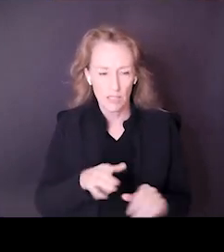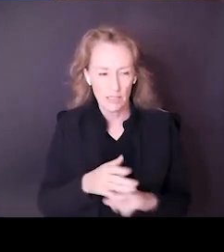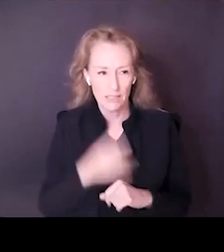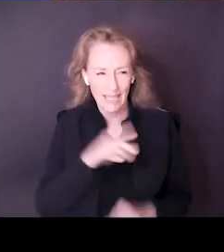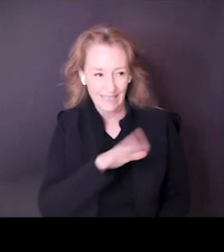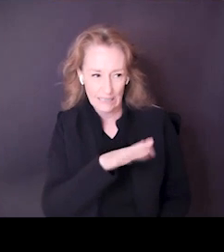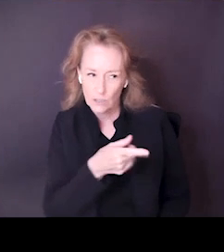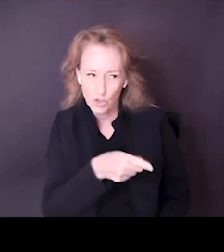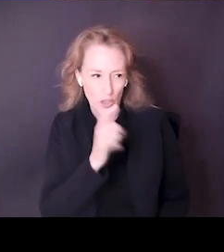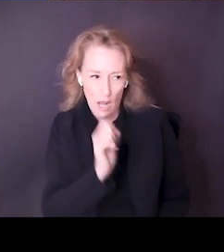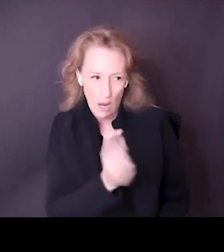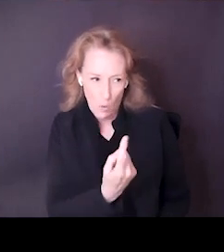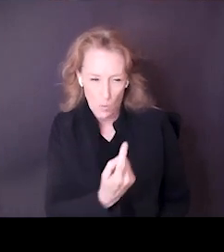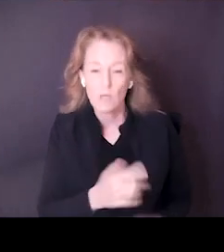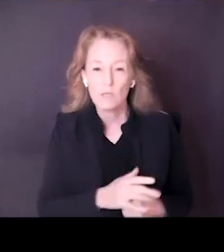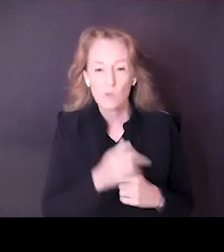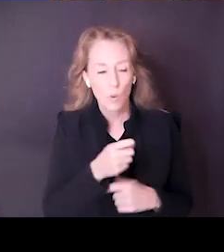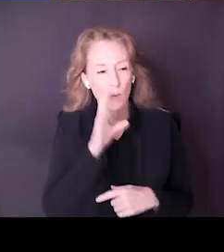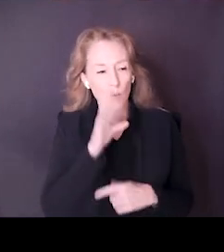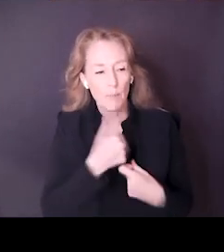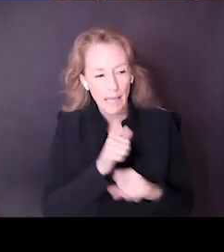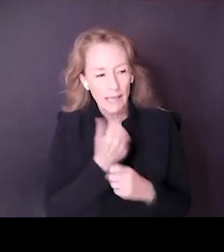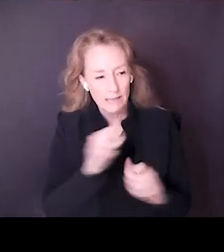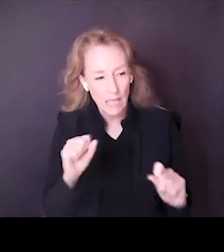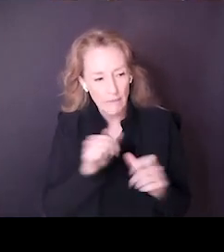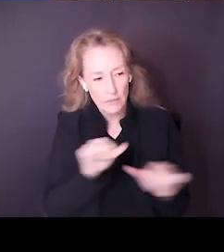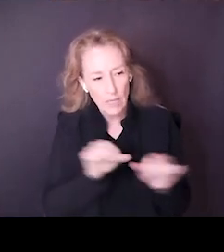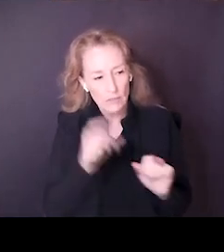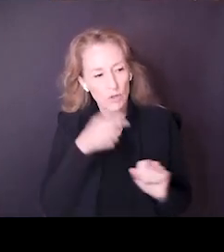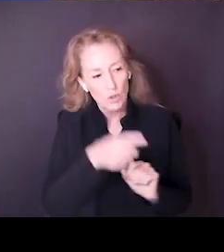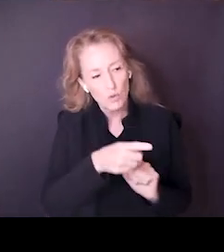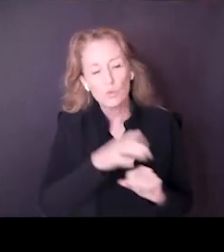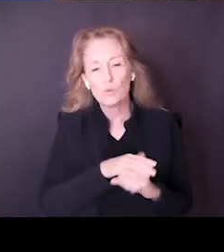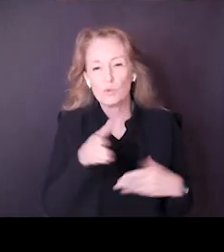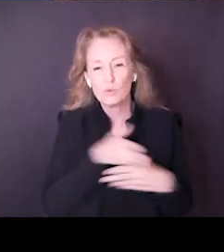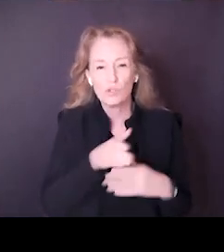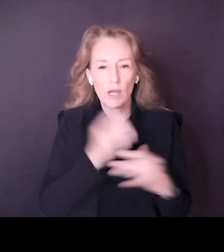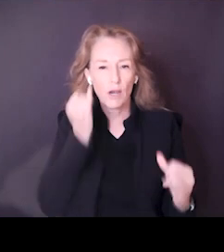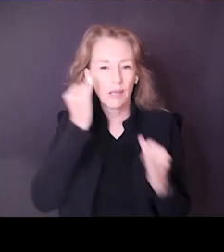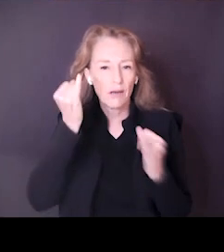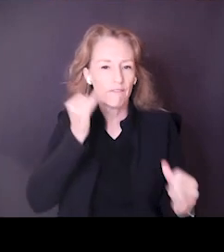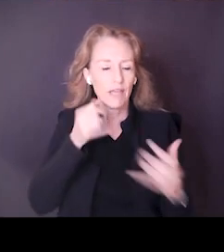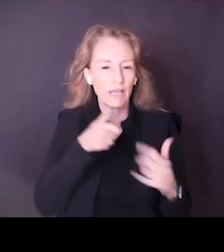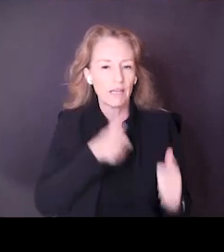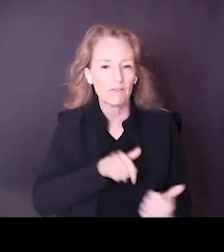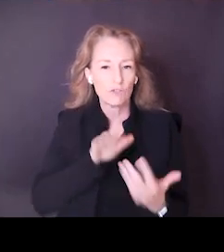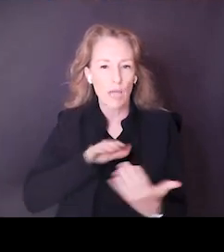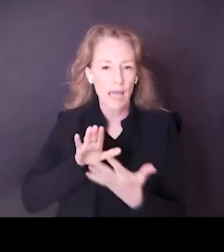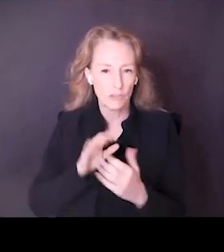THIS SAFE SPACE FOR YOU TO SHARE STRATEGIES AND TALK AND CONNECT